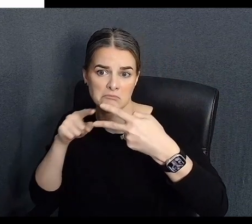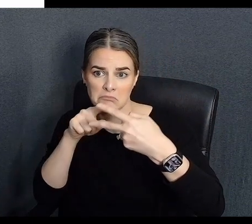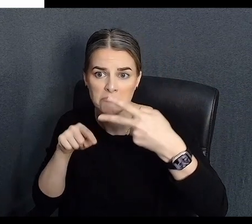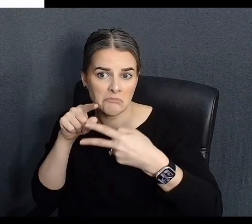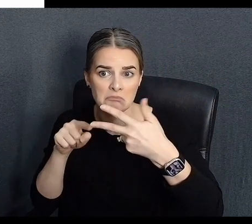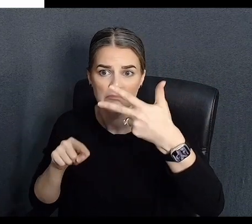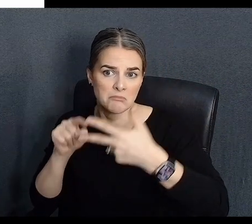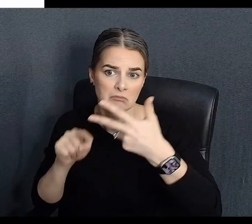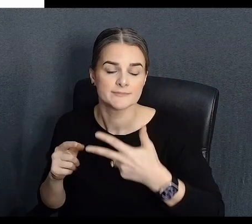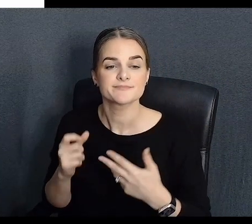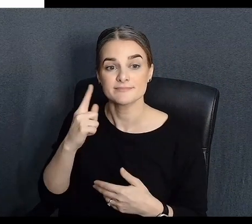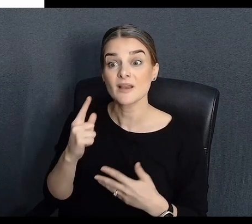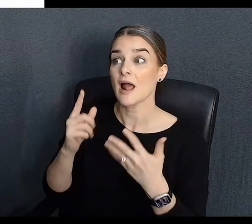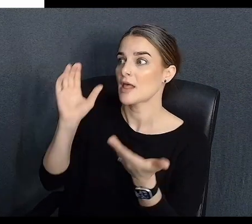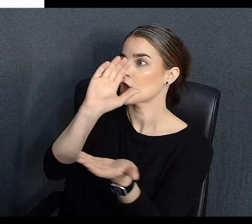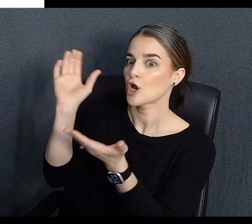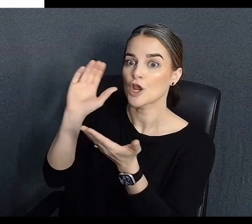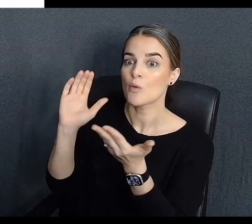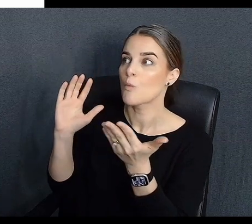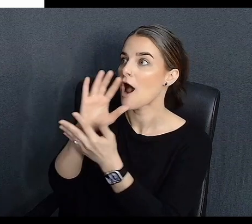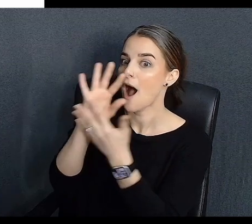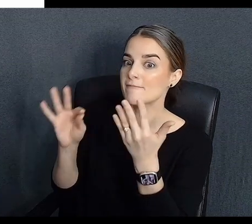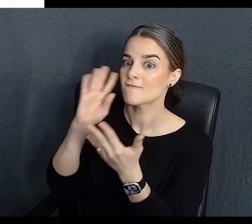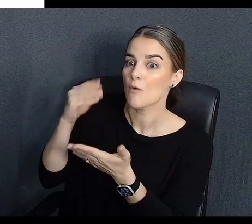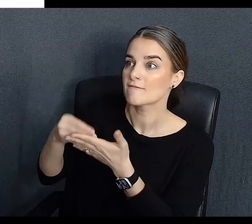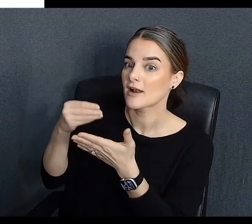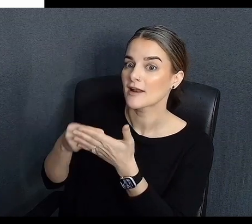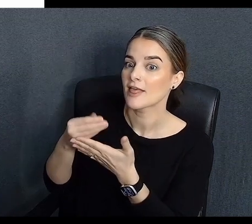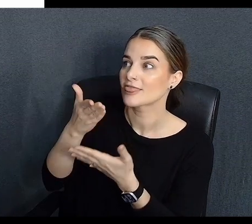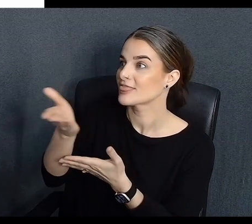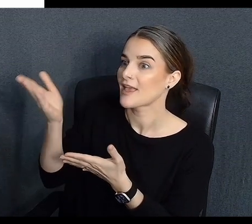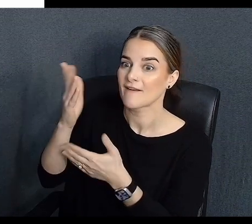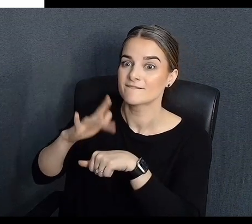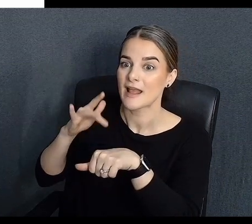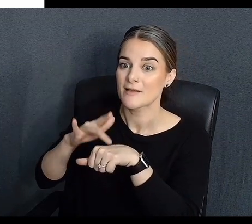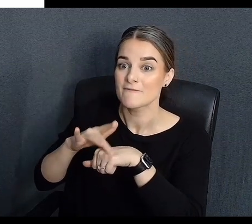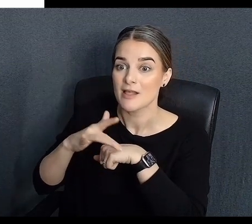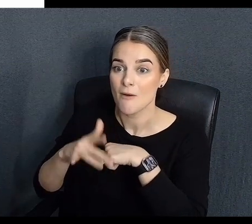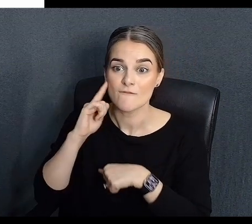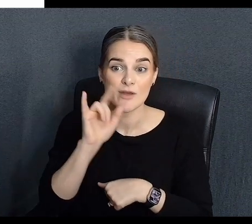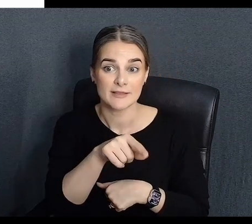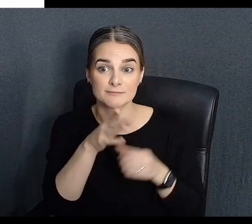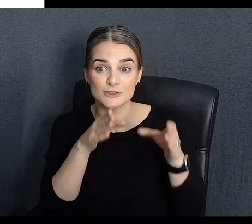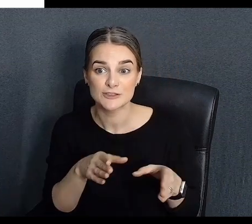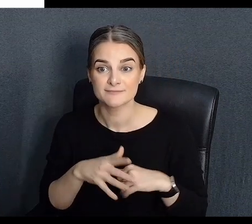out there and available to that person. Sometimes, for example, some insurance companies